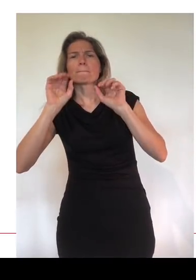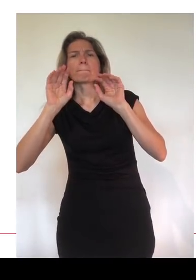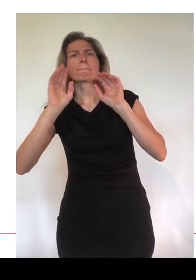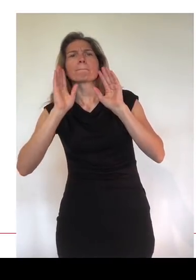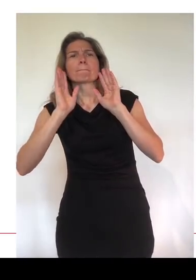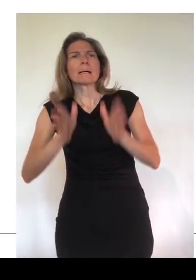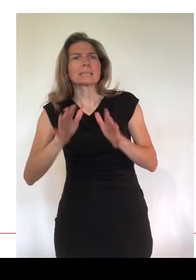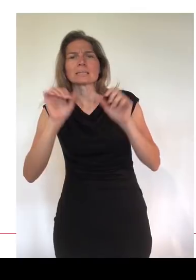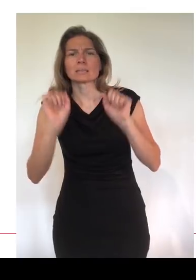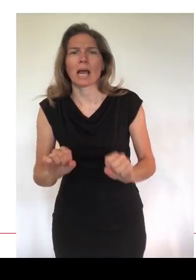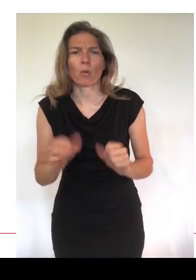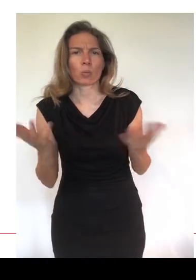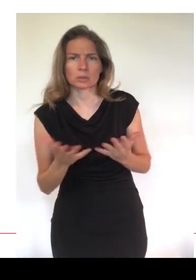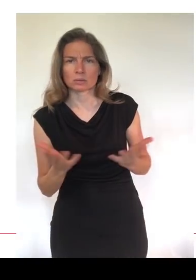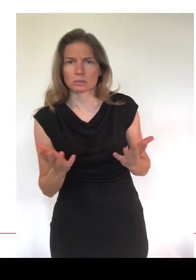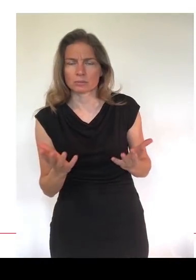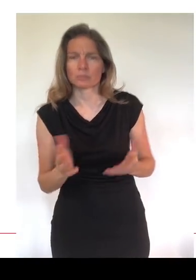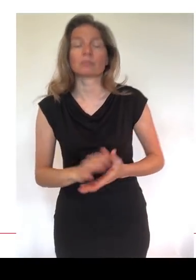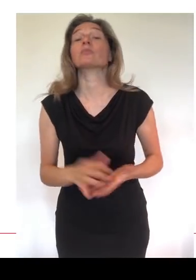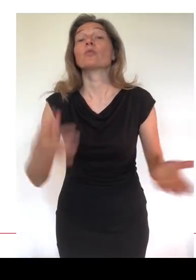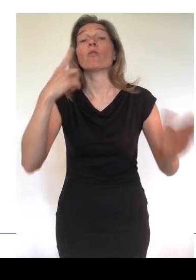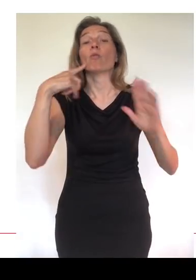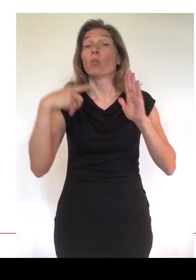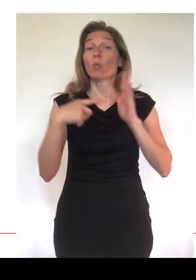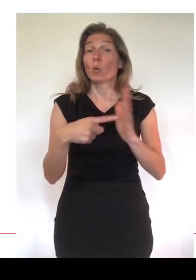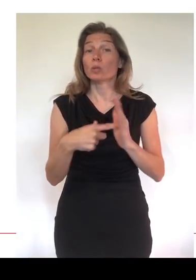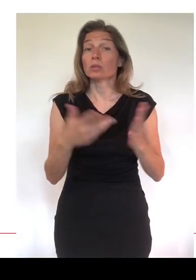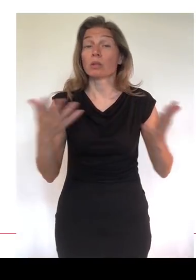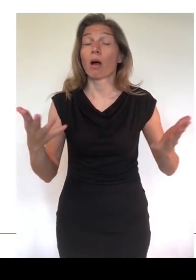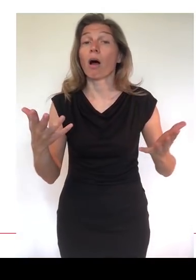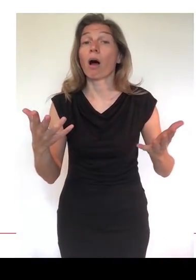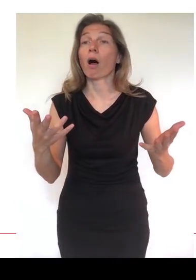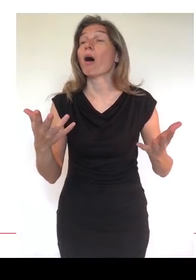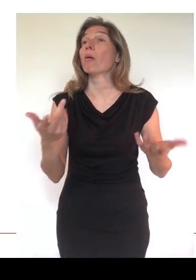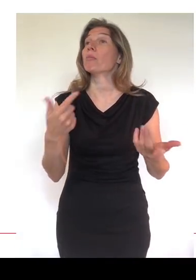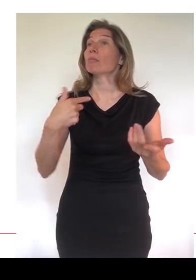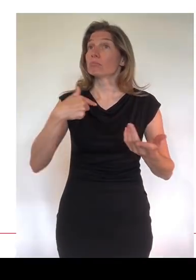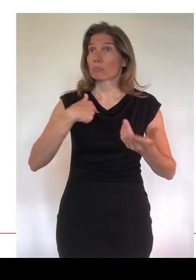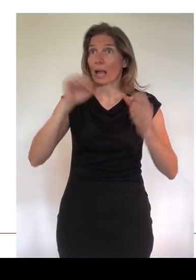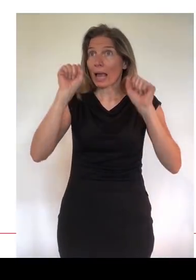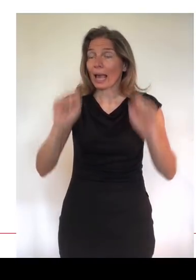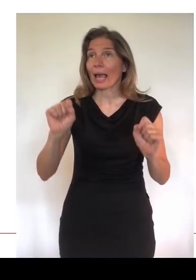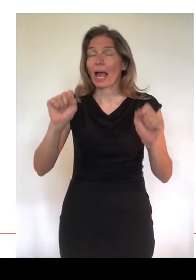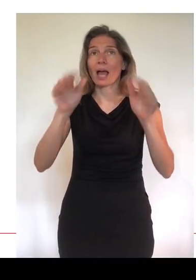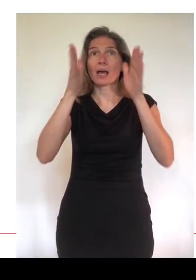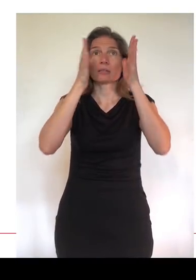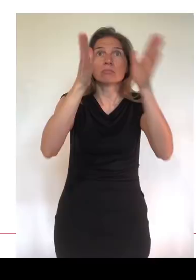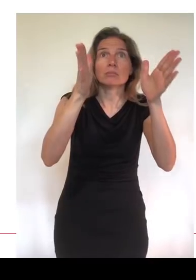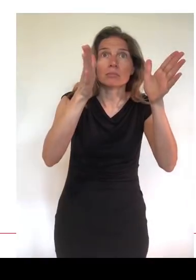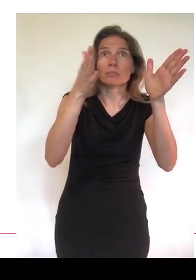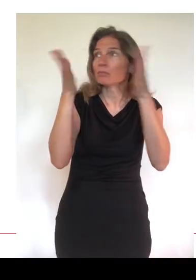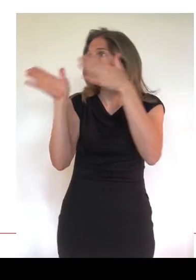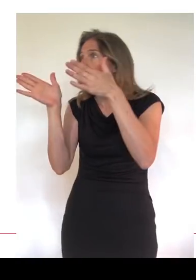children need prior to learning language for example being able to divide their